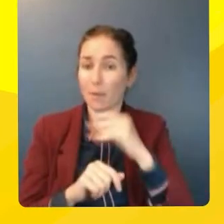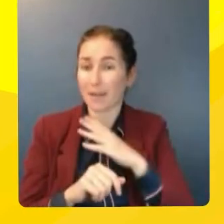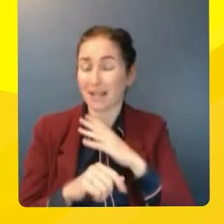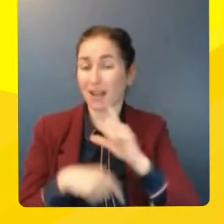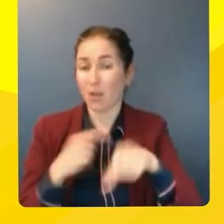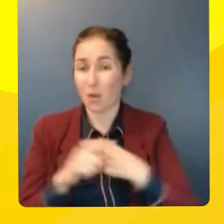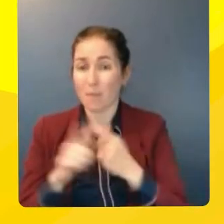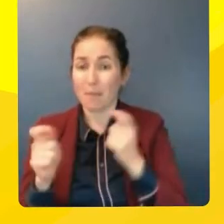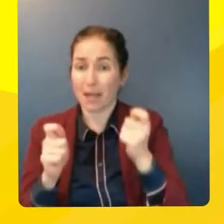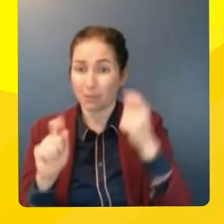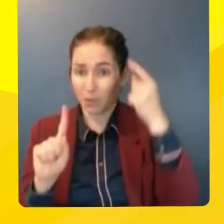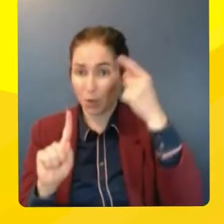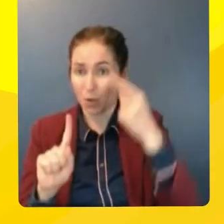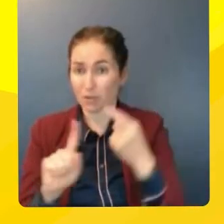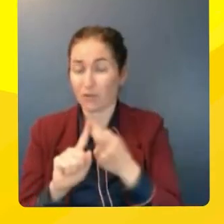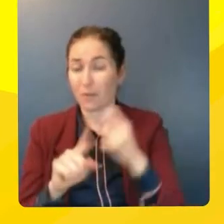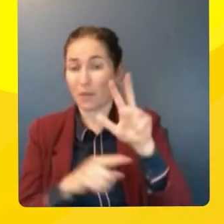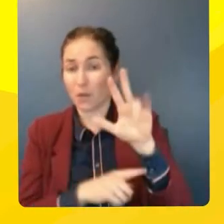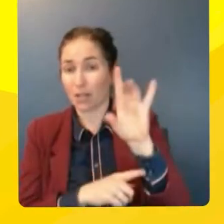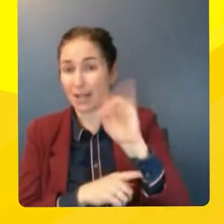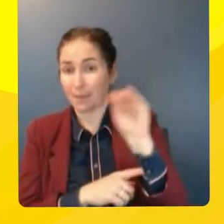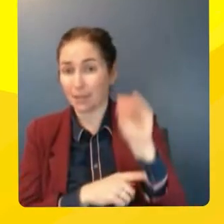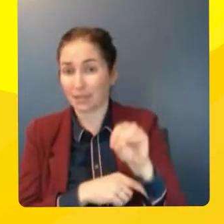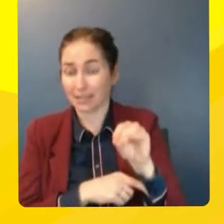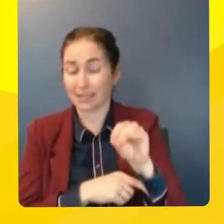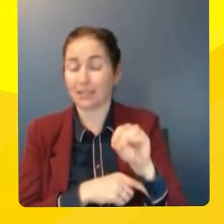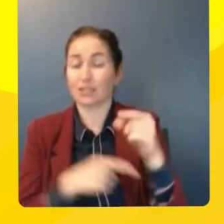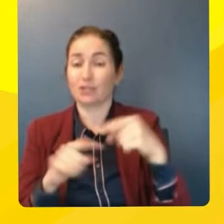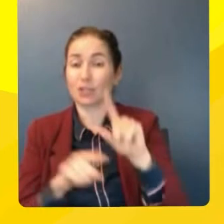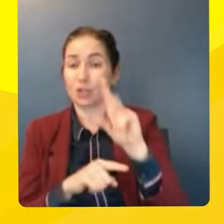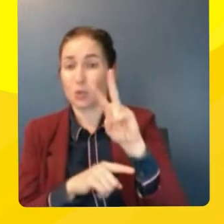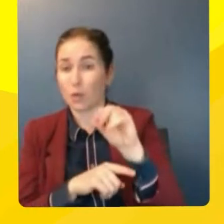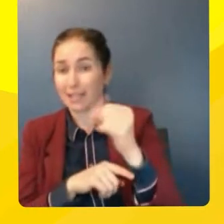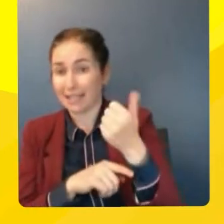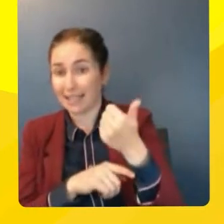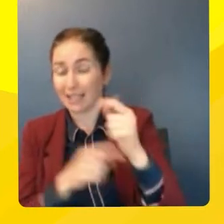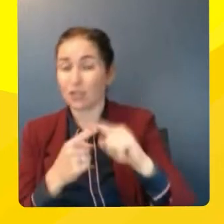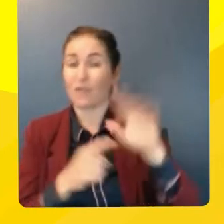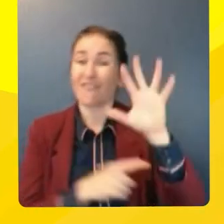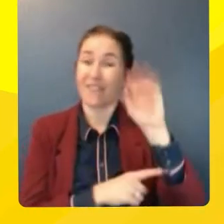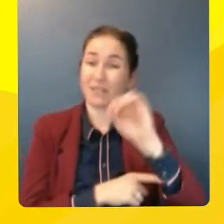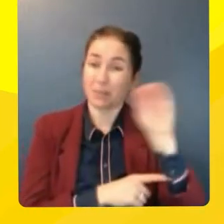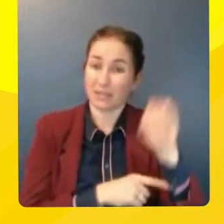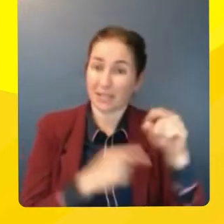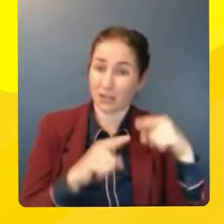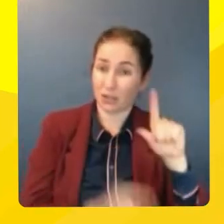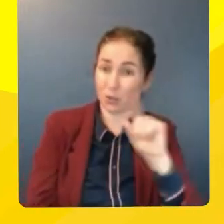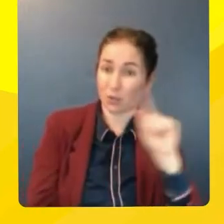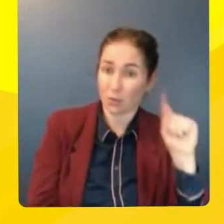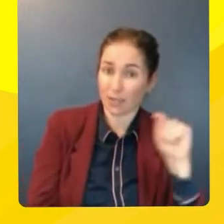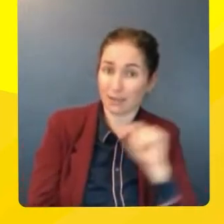roles from 38% in 2010 to 50% in 2020 ahead of schedule.